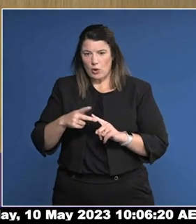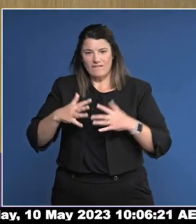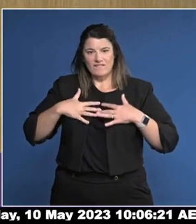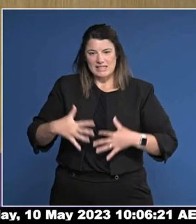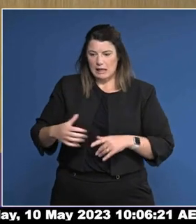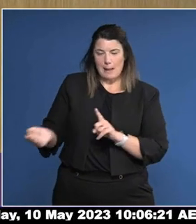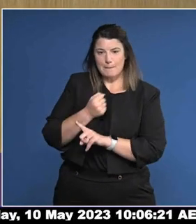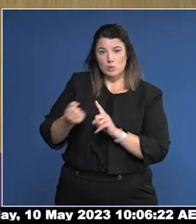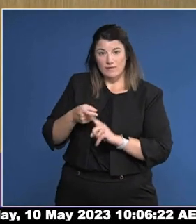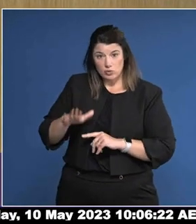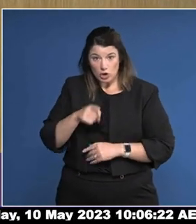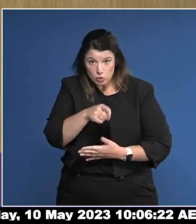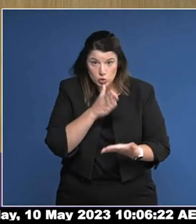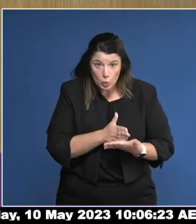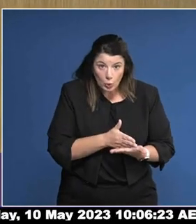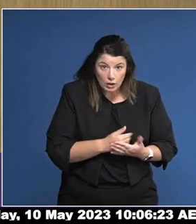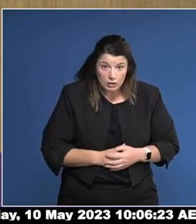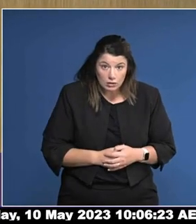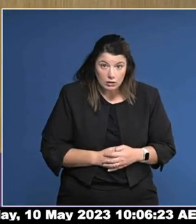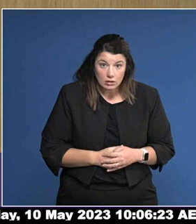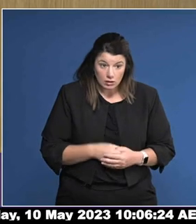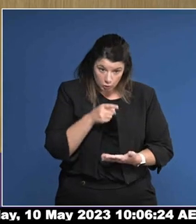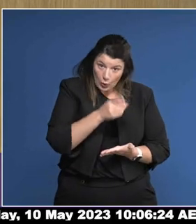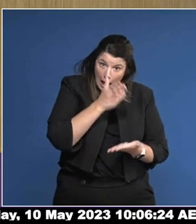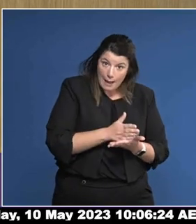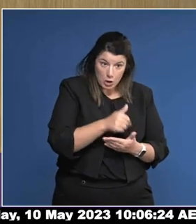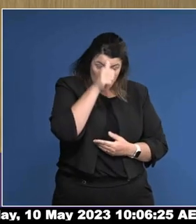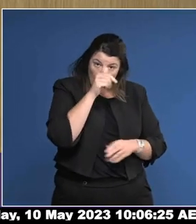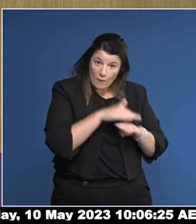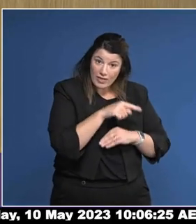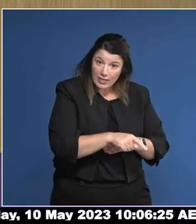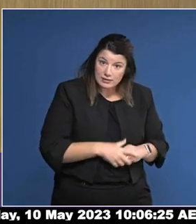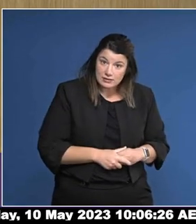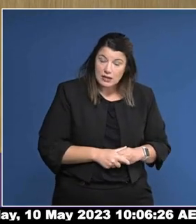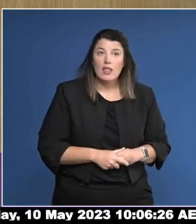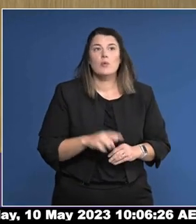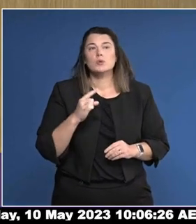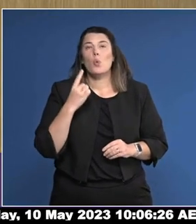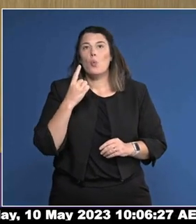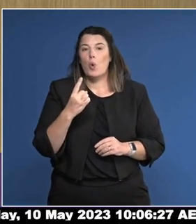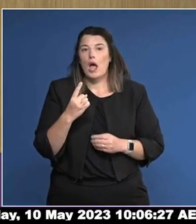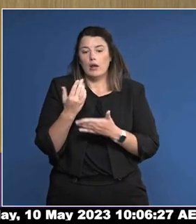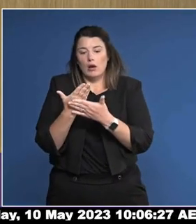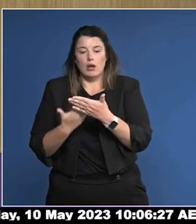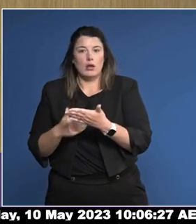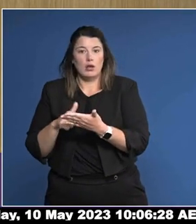Sorry? MS EASTMAN: Are you sure about that? Are you sure about that? DR CRAWFORD: There was one allegation of a bruise to the older